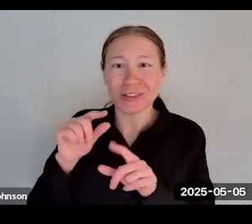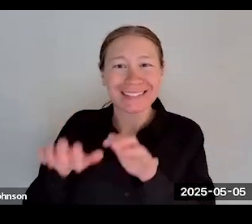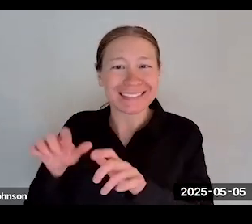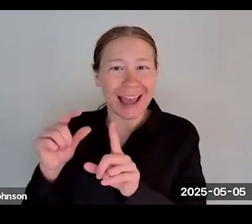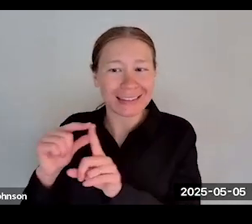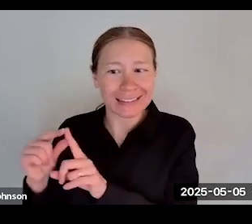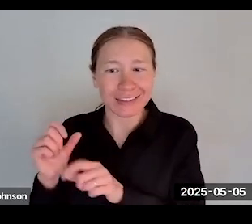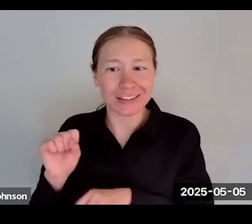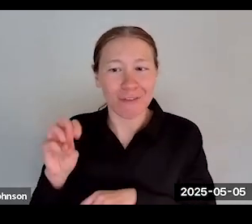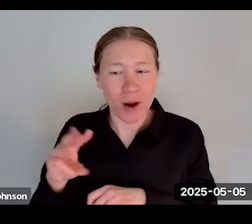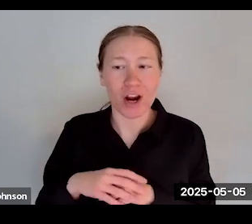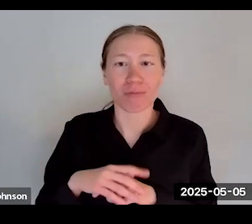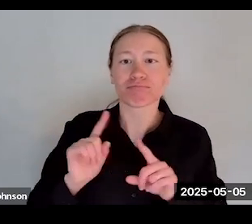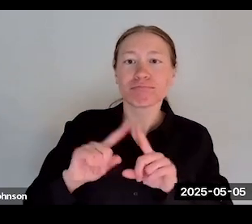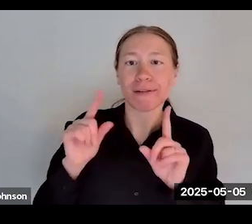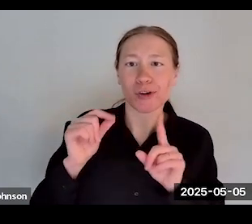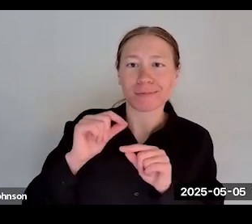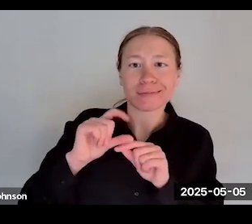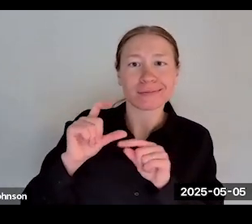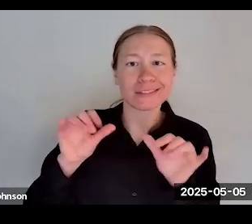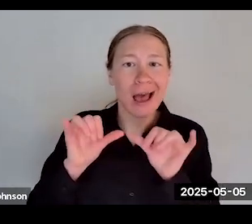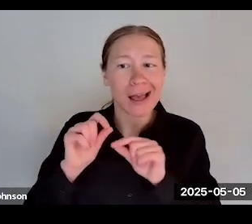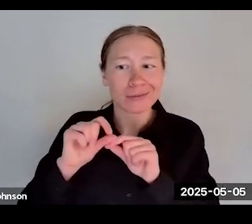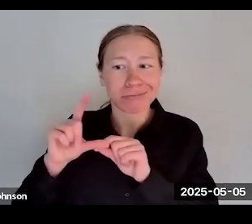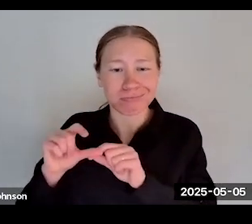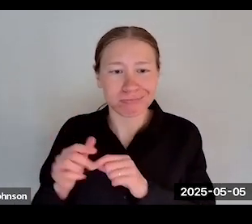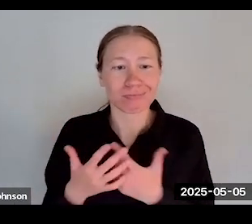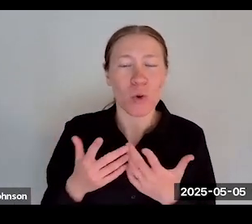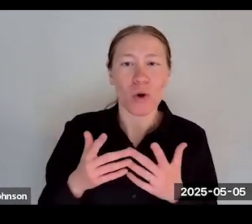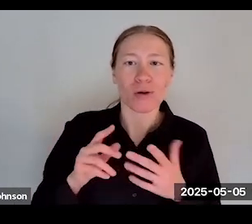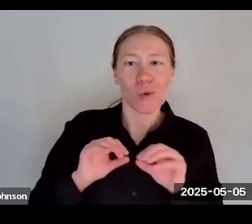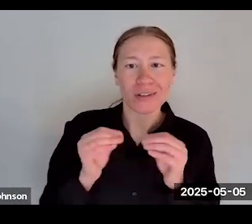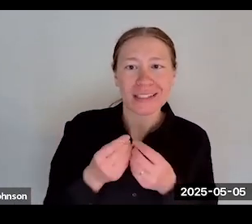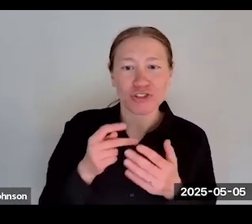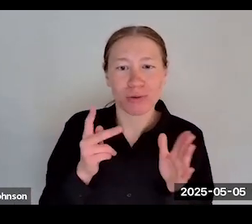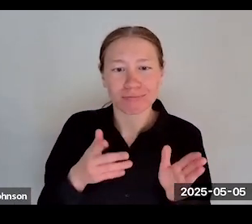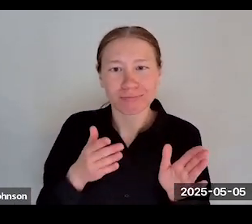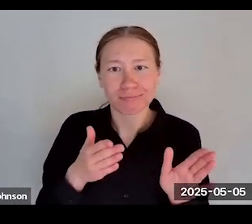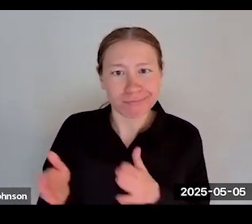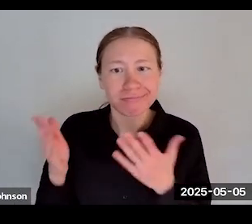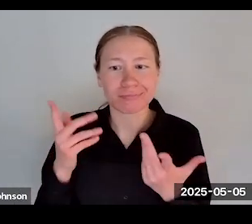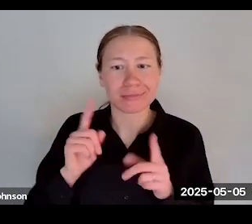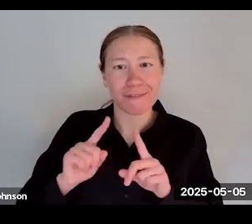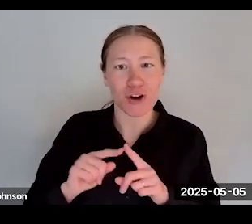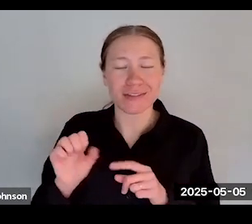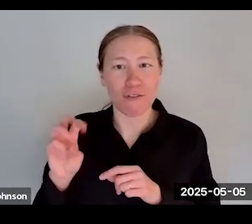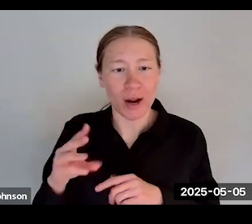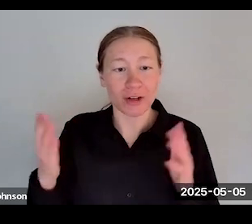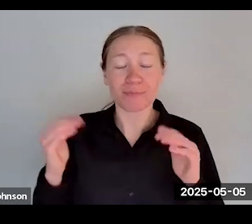and also alterations of uniforms or what someone's wearing to work, whether that's head wear, a fabric modification,